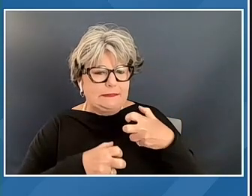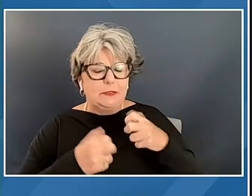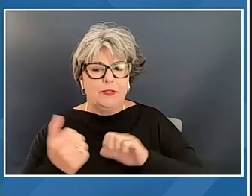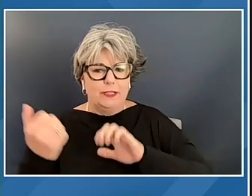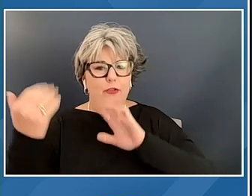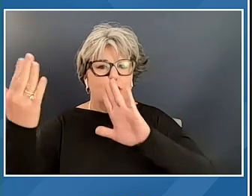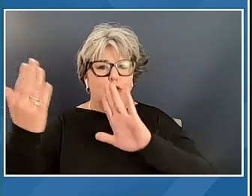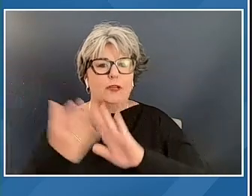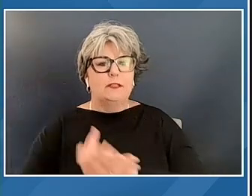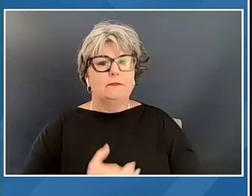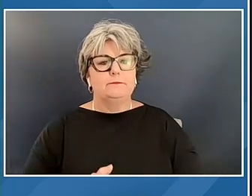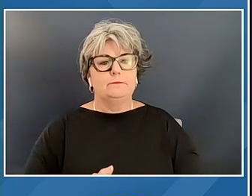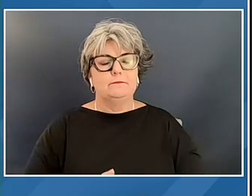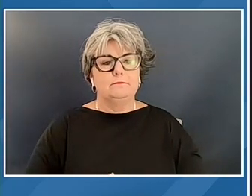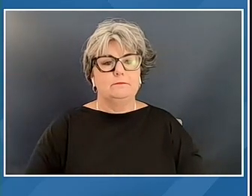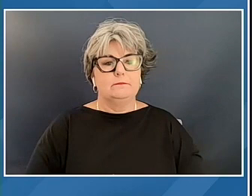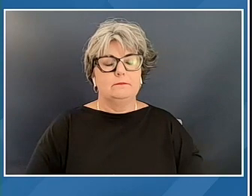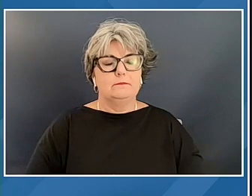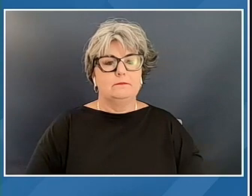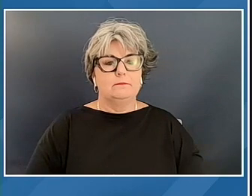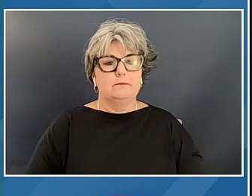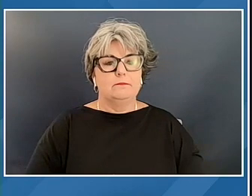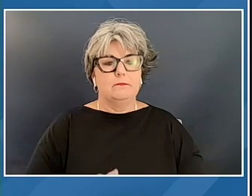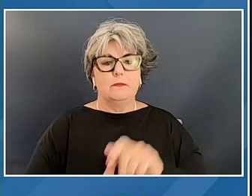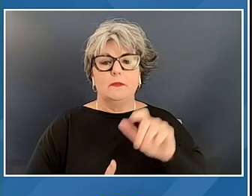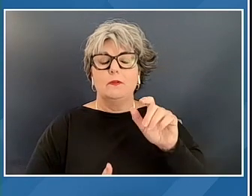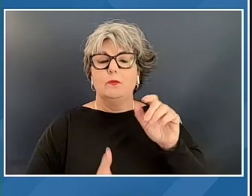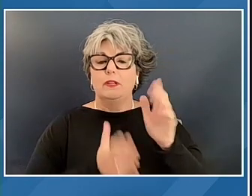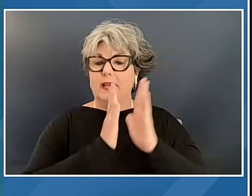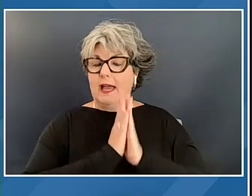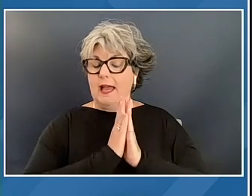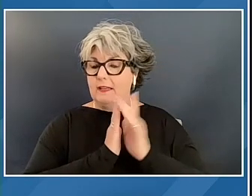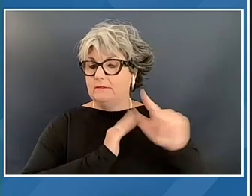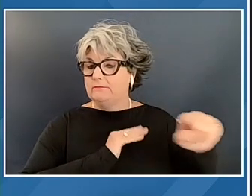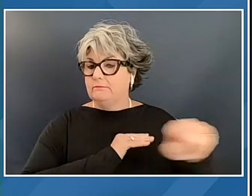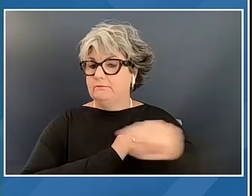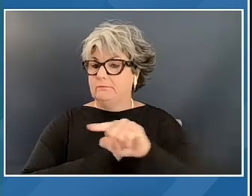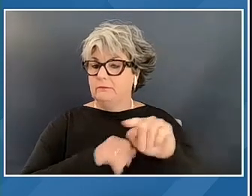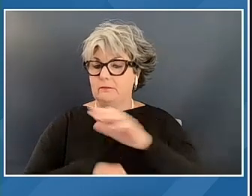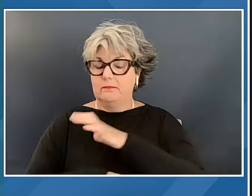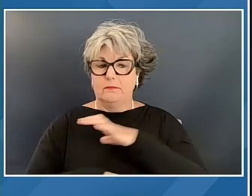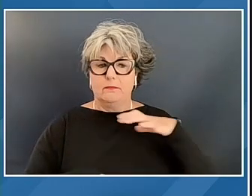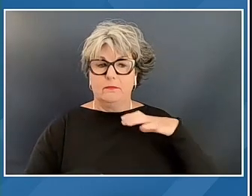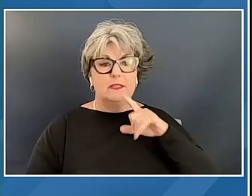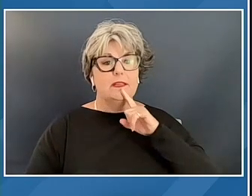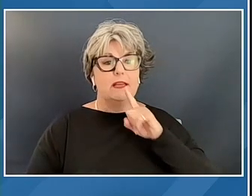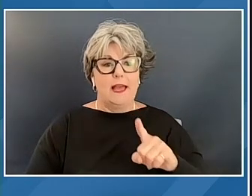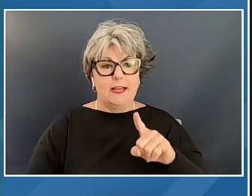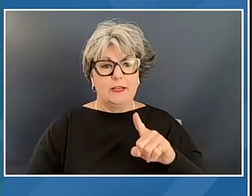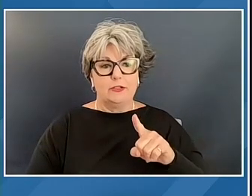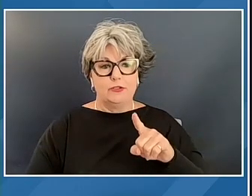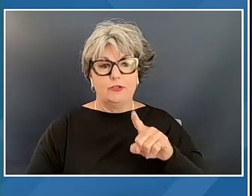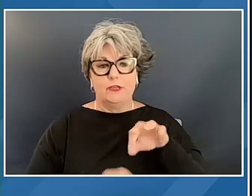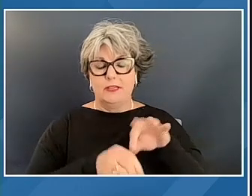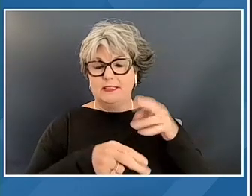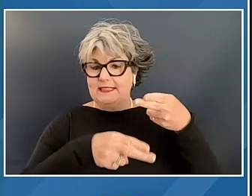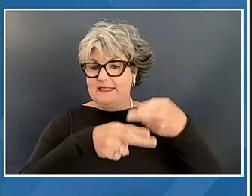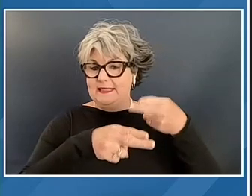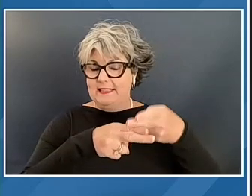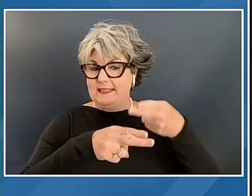We need to confirm with the committee the actual constituency name for the group